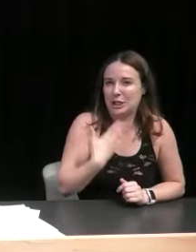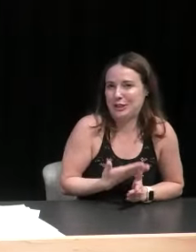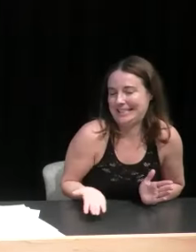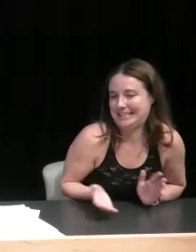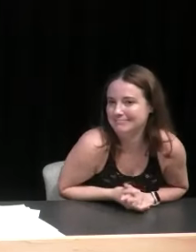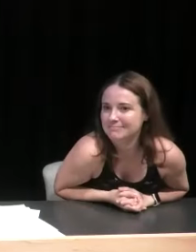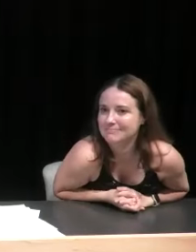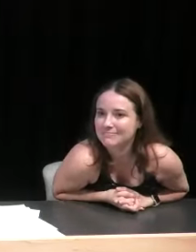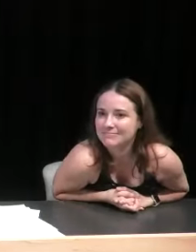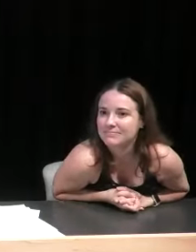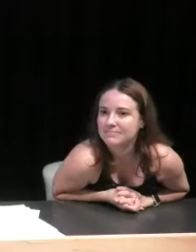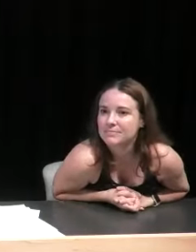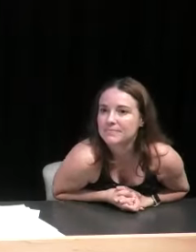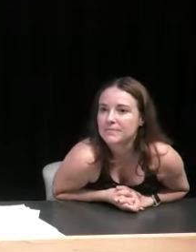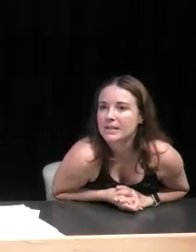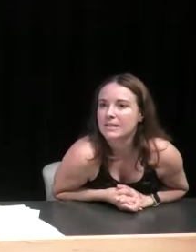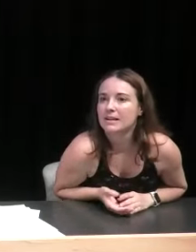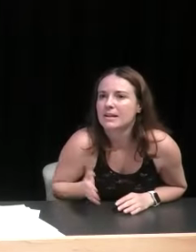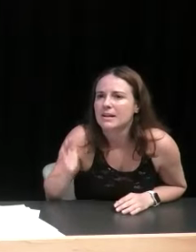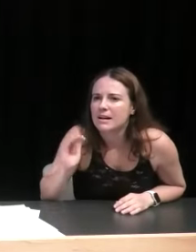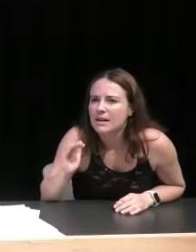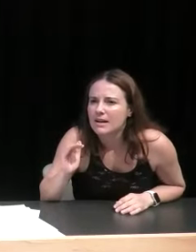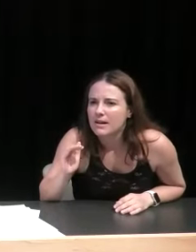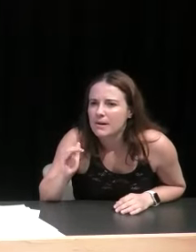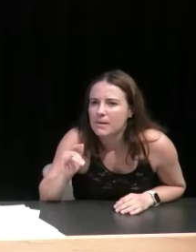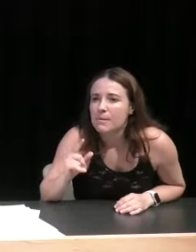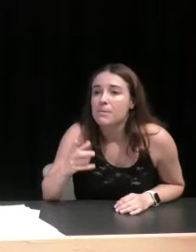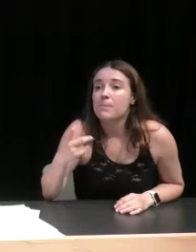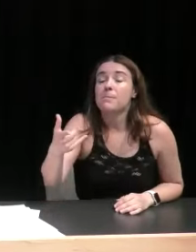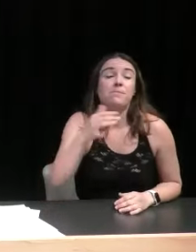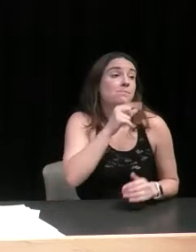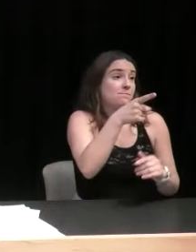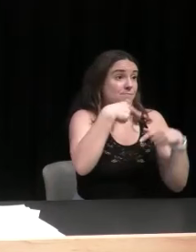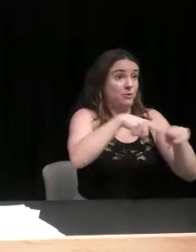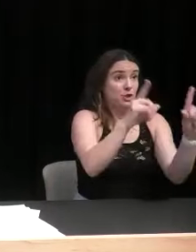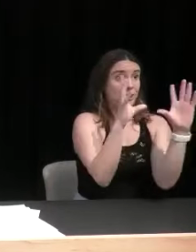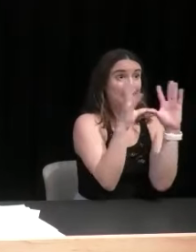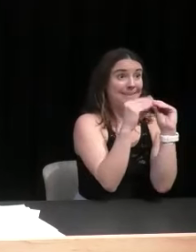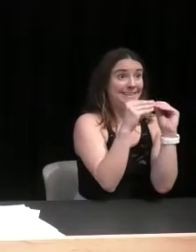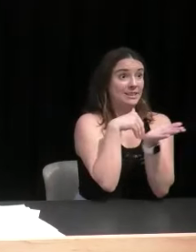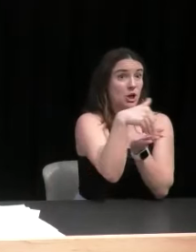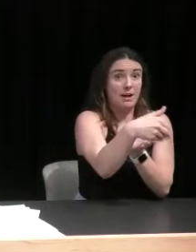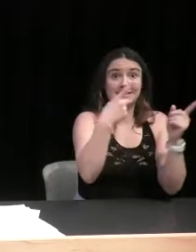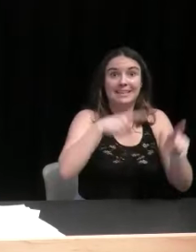with those very rare moments of it is nice to not have to be able to hear those things